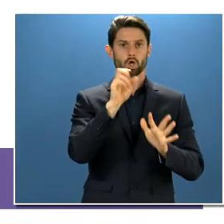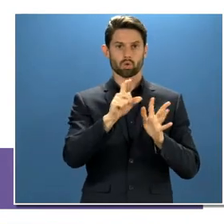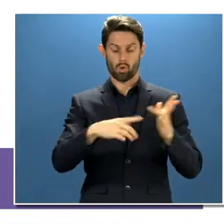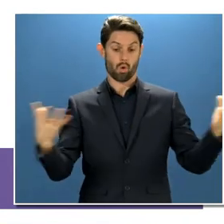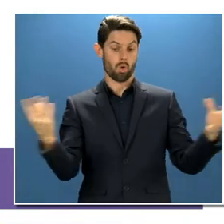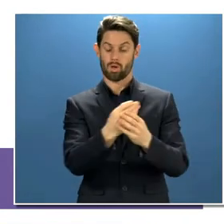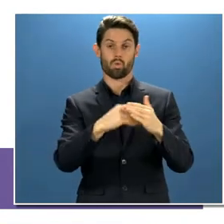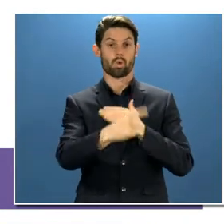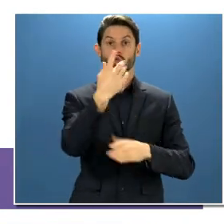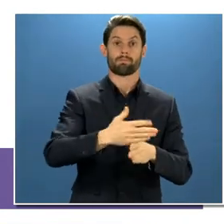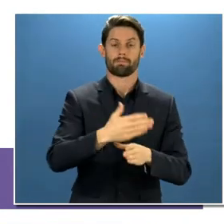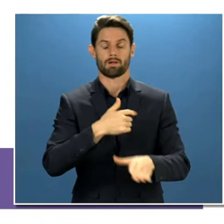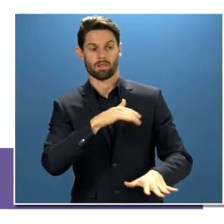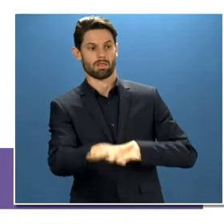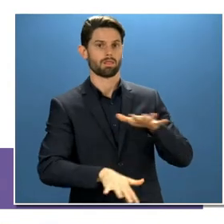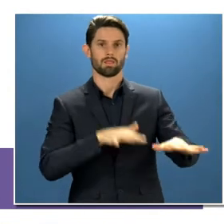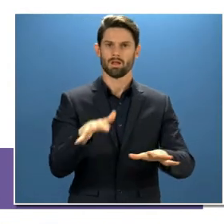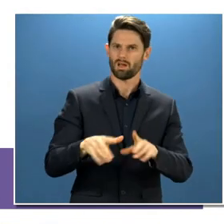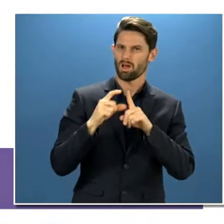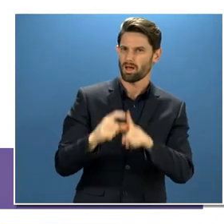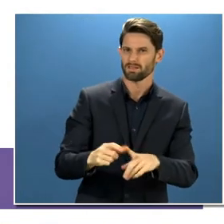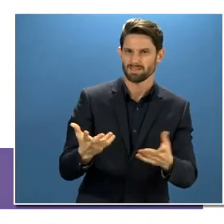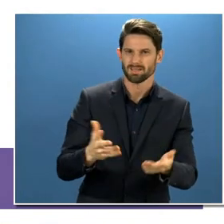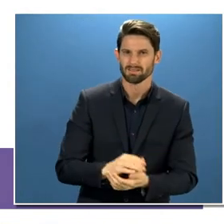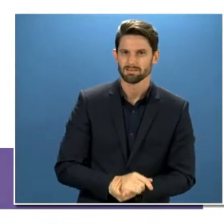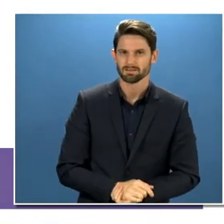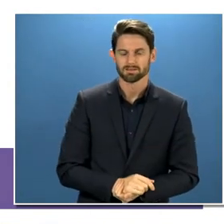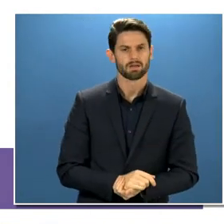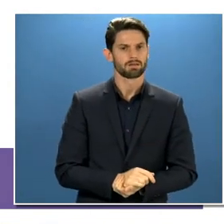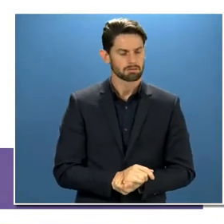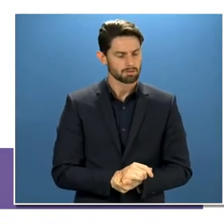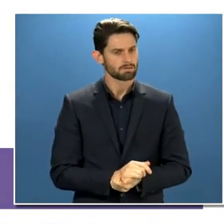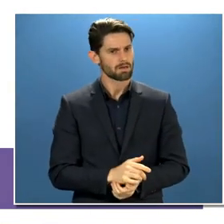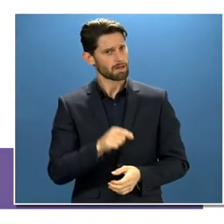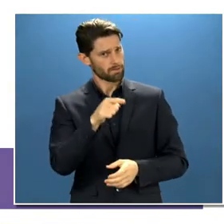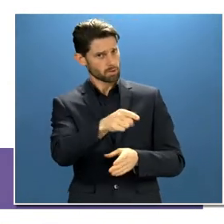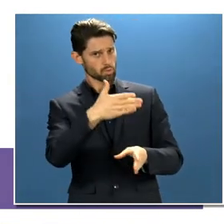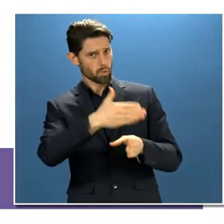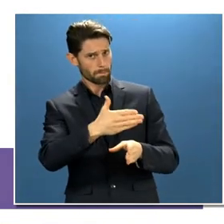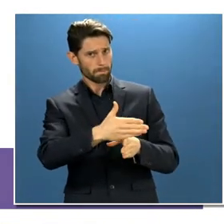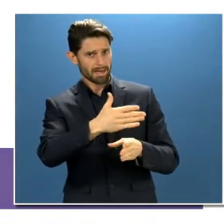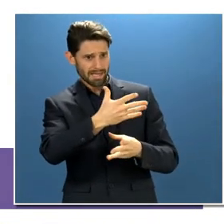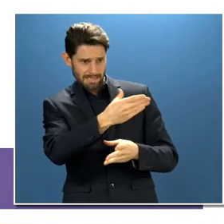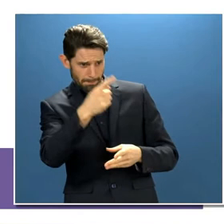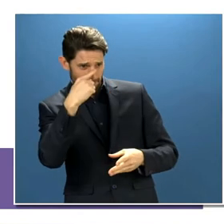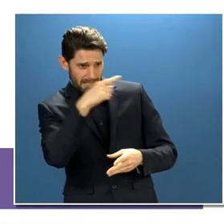That's what we're doing. That's final." And was this the job where some of the people working there were a little bit rude to you?